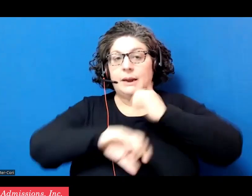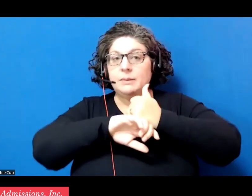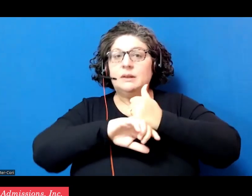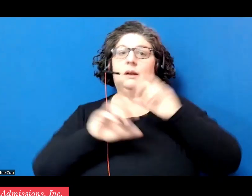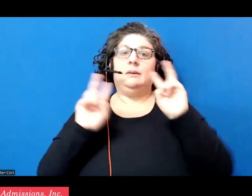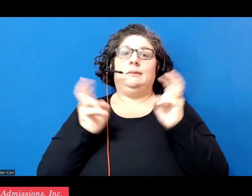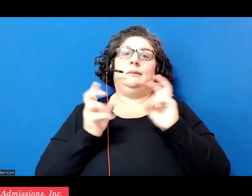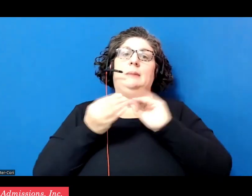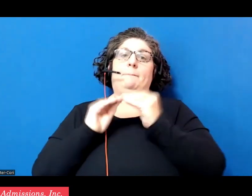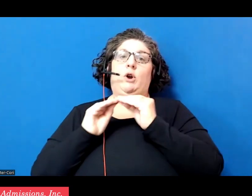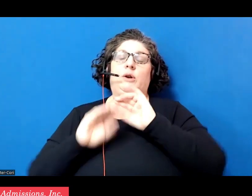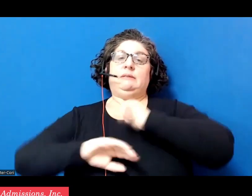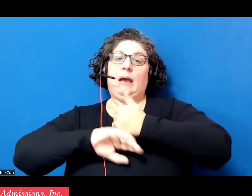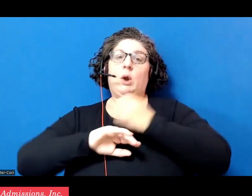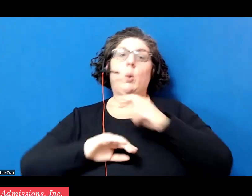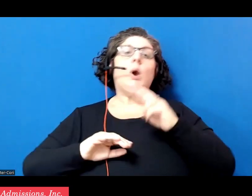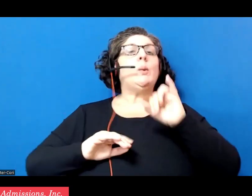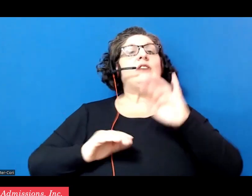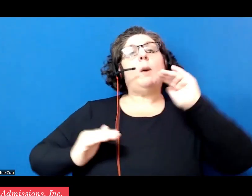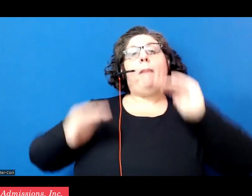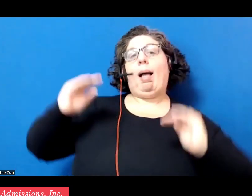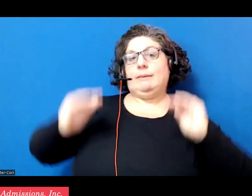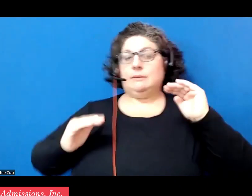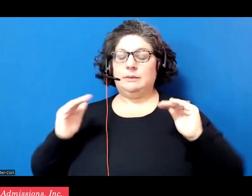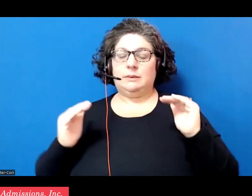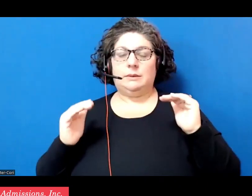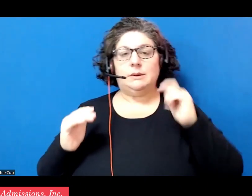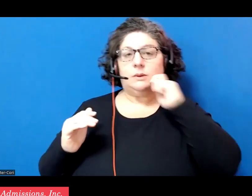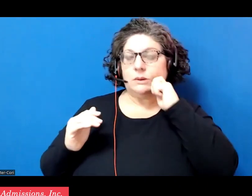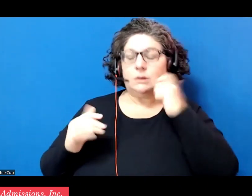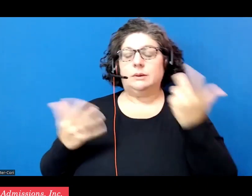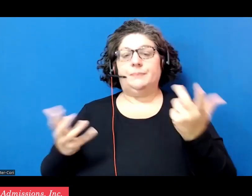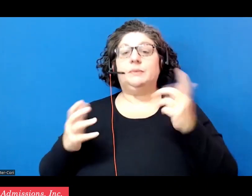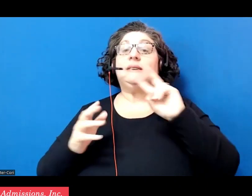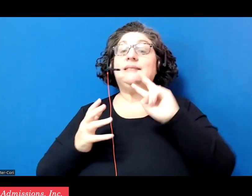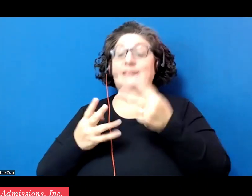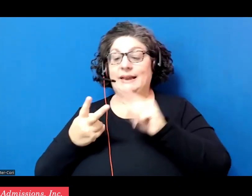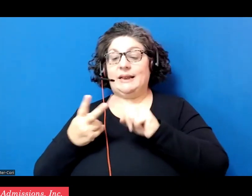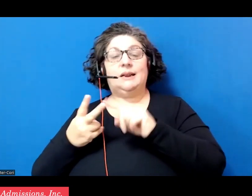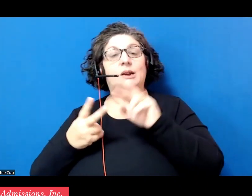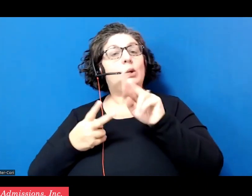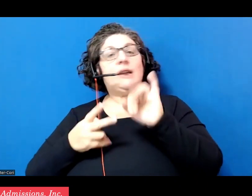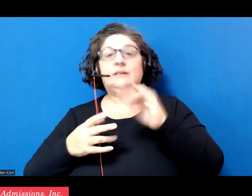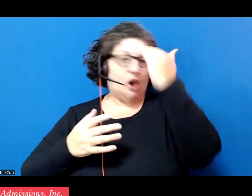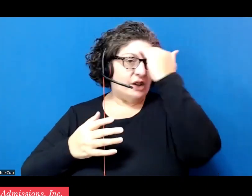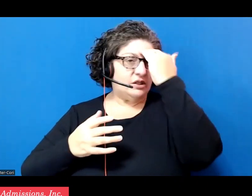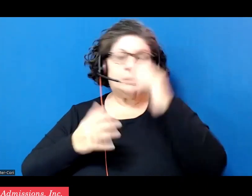or racial balancing.Second, race-conscious program is not narrowly tailored if the University